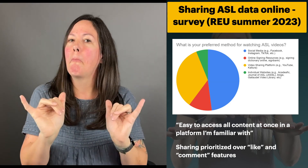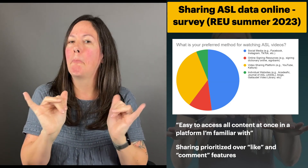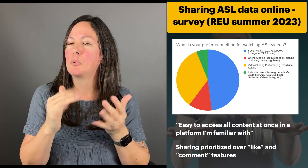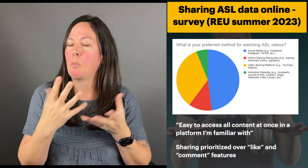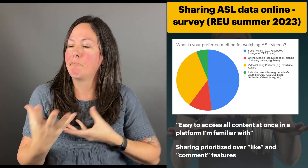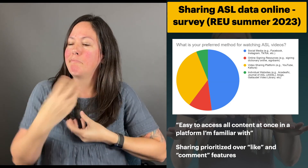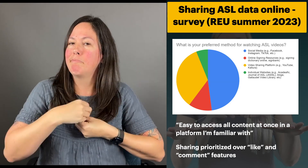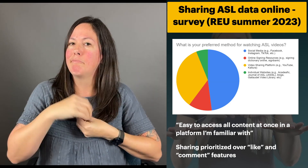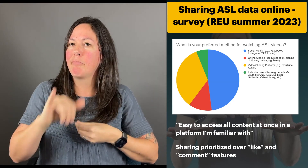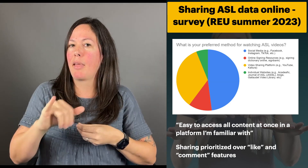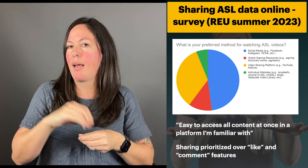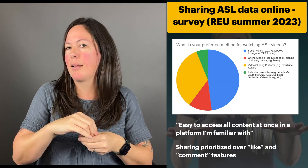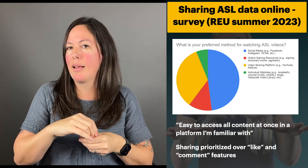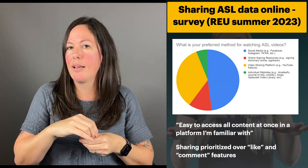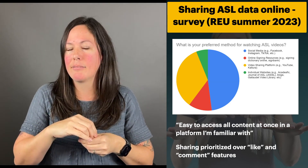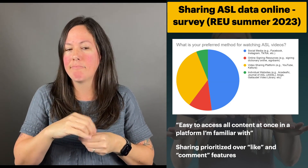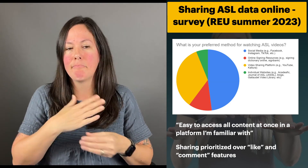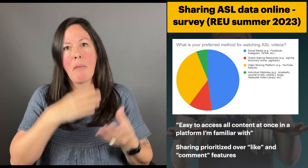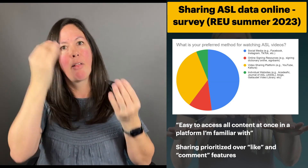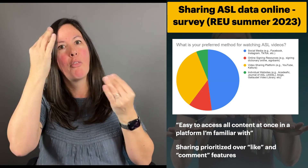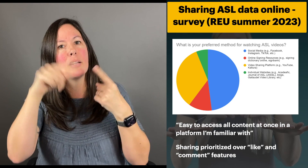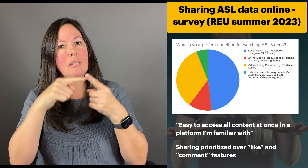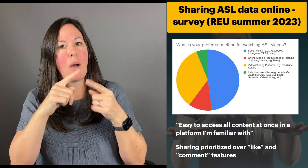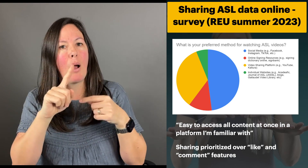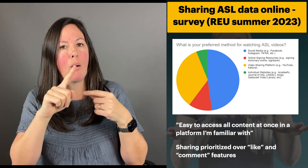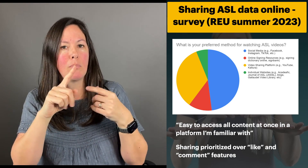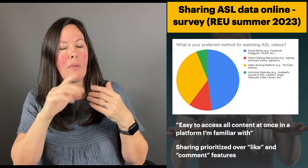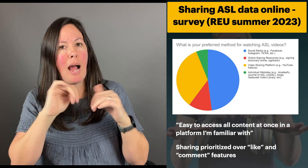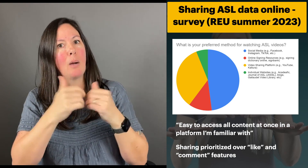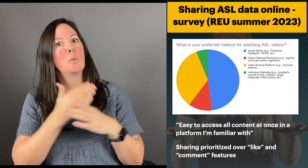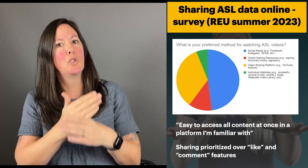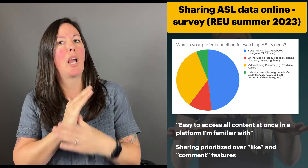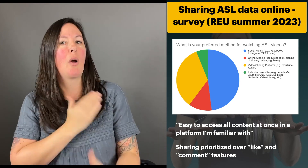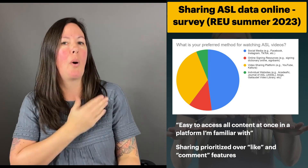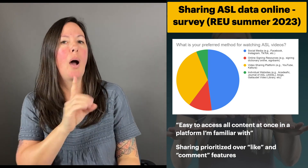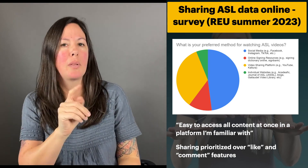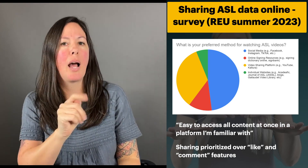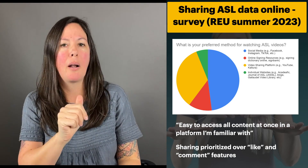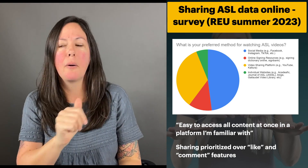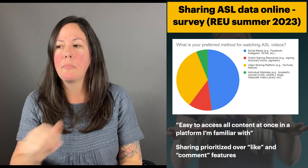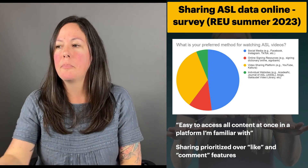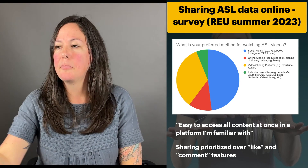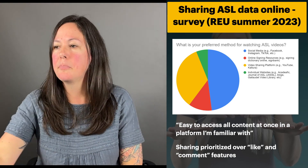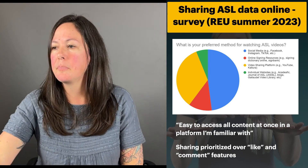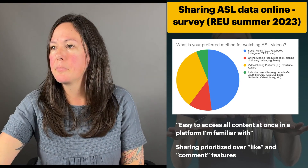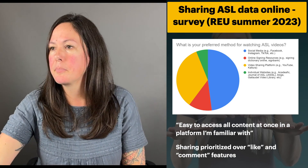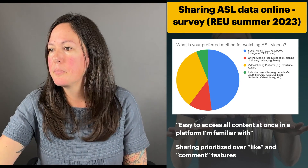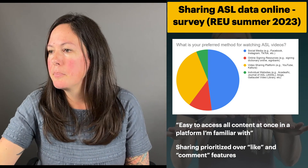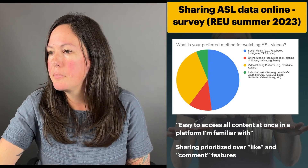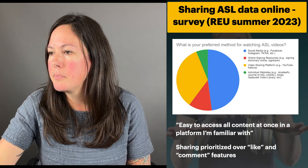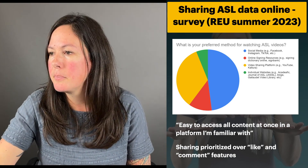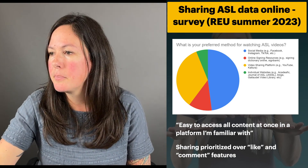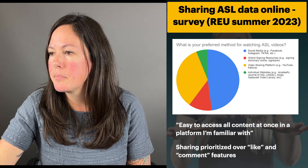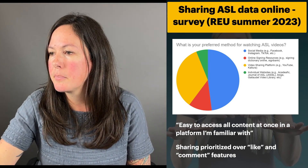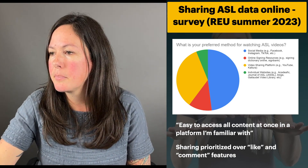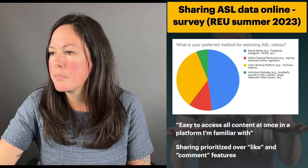button because they felt that there was potential for harm there and so really gathering this information from other